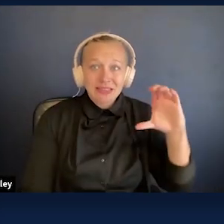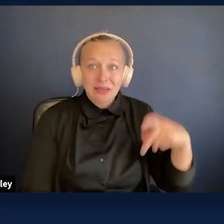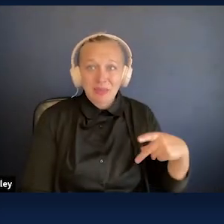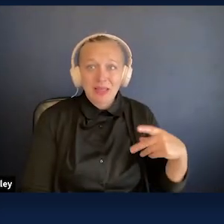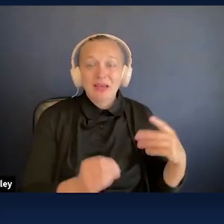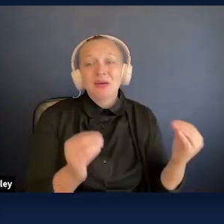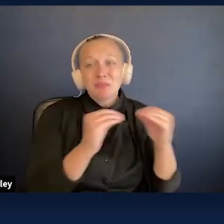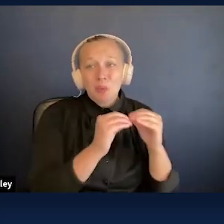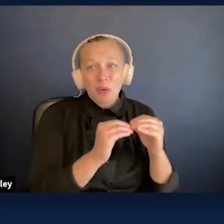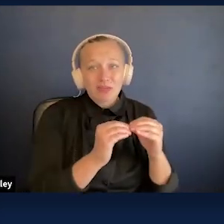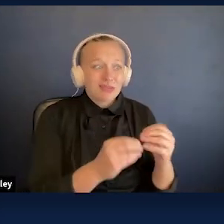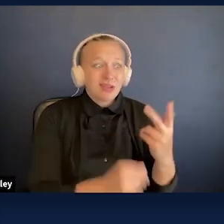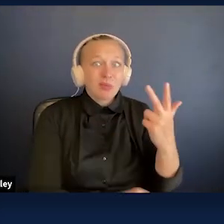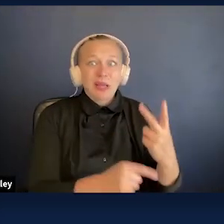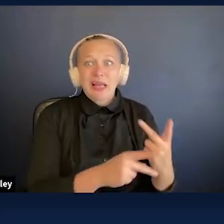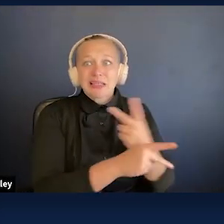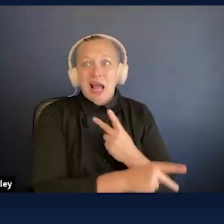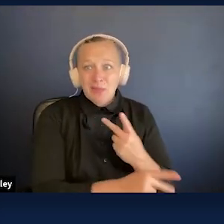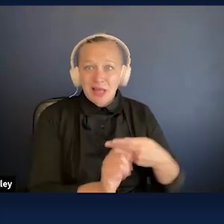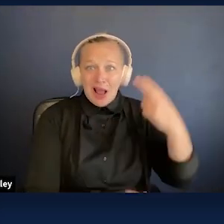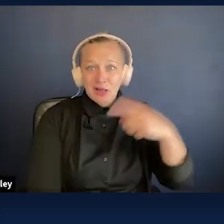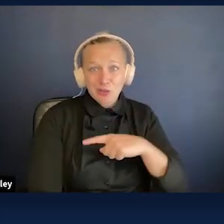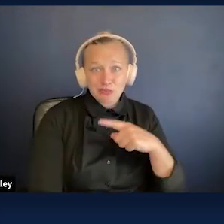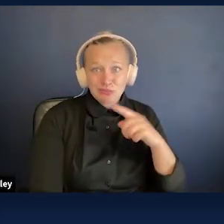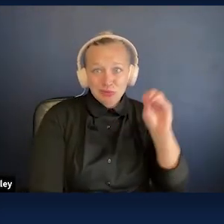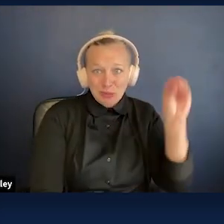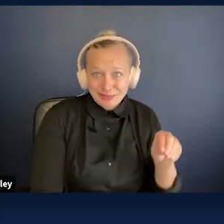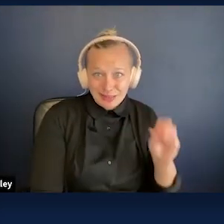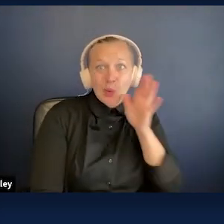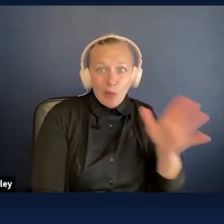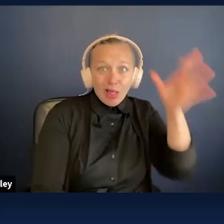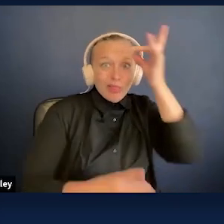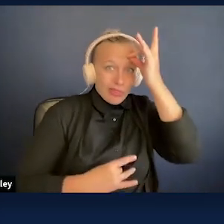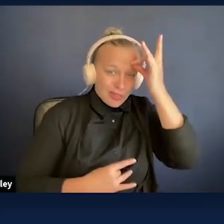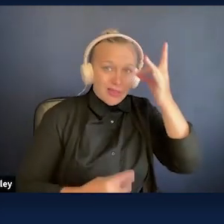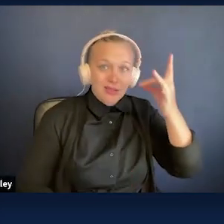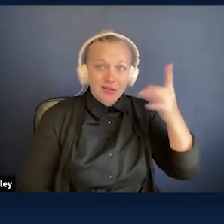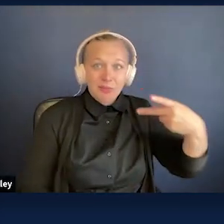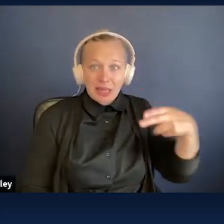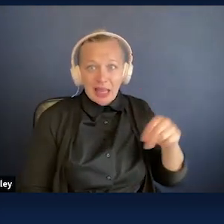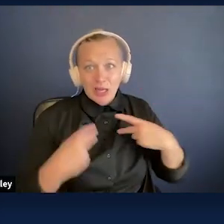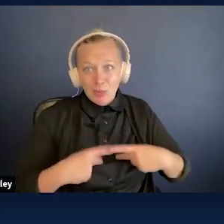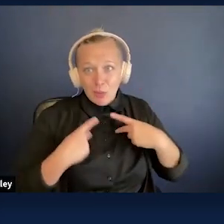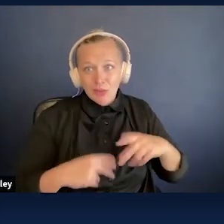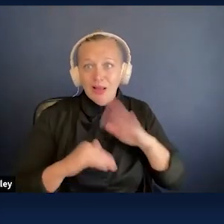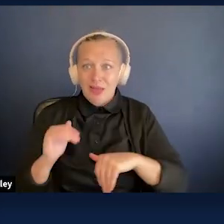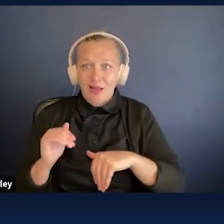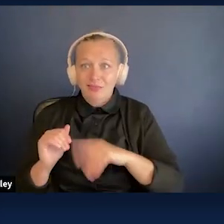And again, a similar observation was observed for the invasive pneumococcal disease outcome.